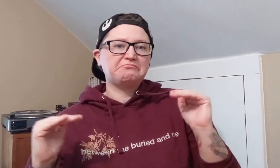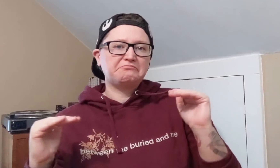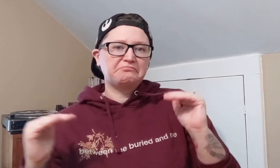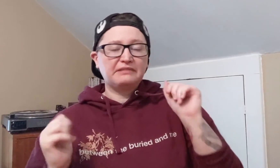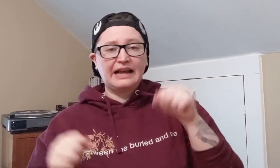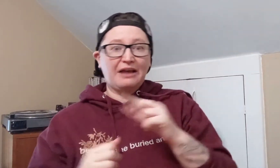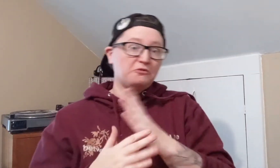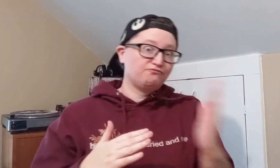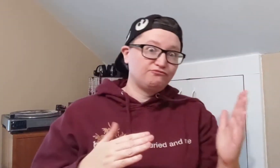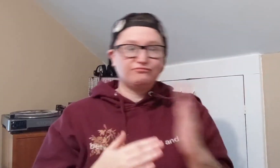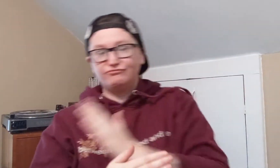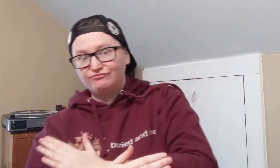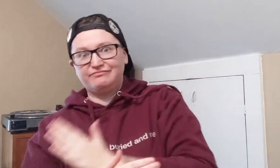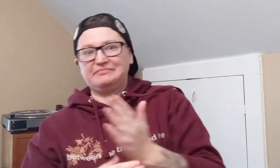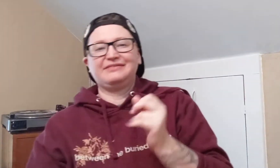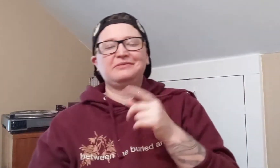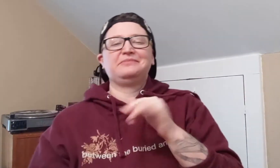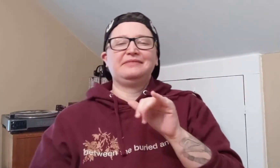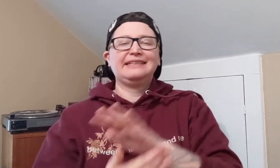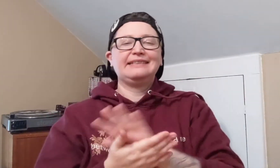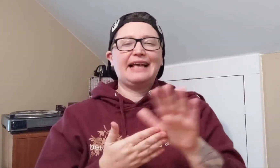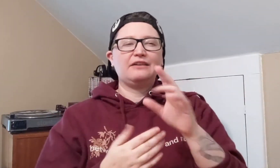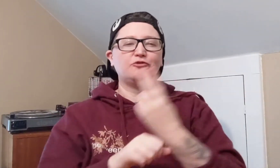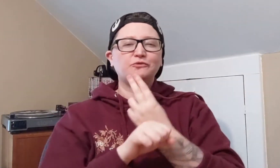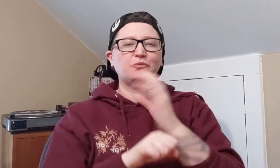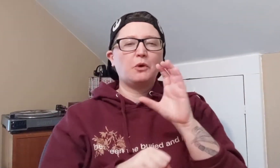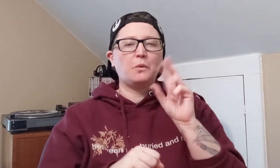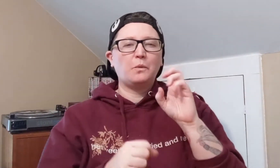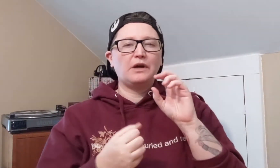either one it's a little bit more balanced you can go either way but I thought that was really